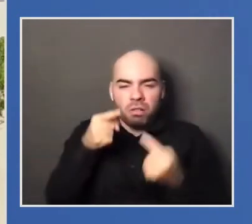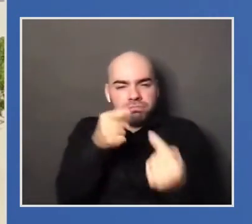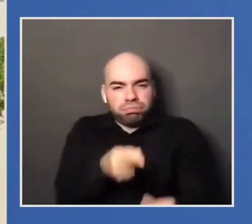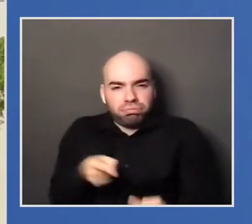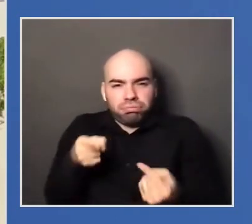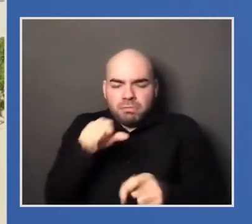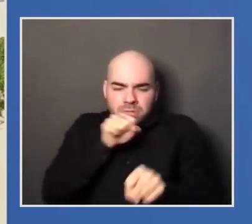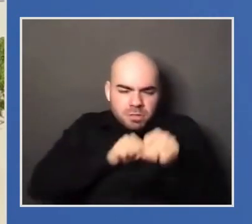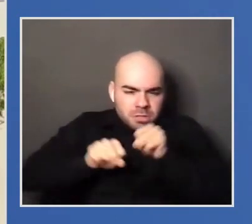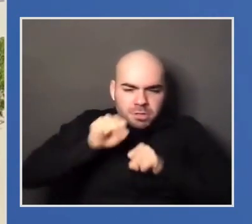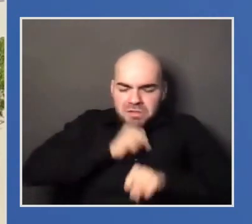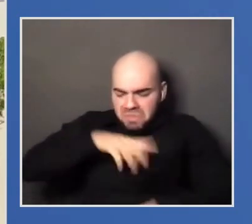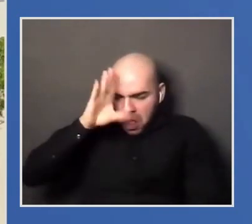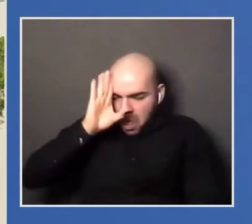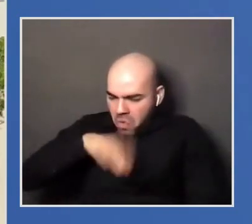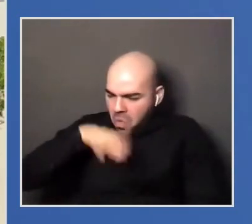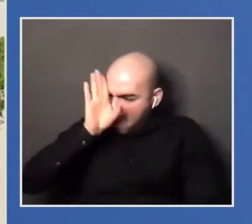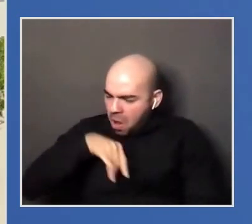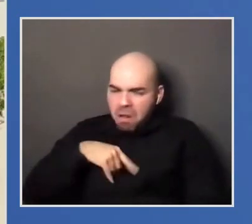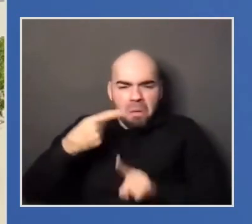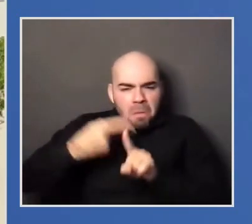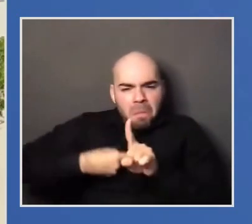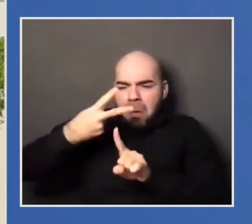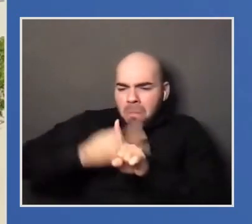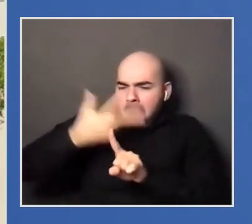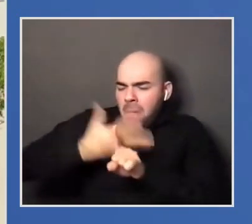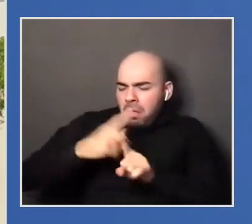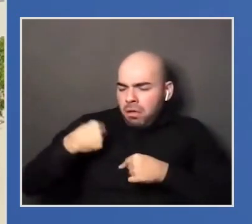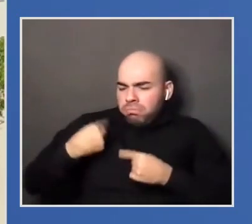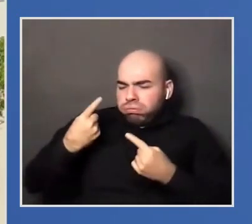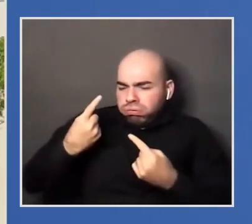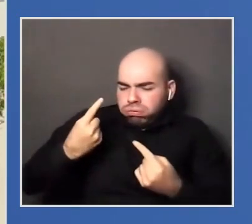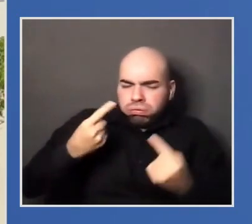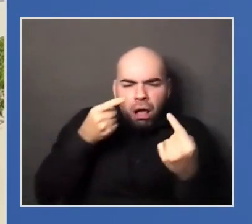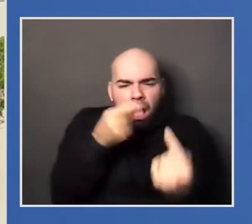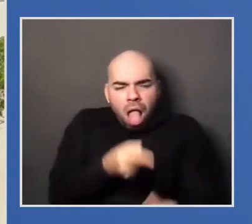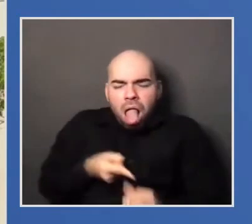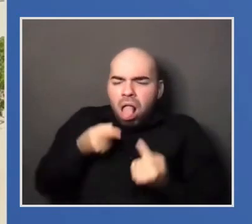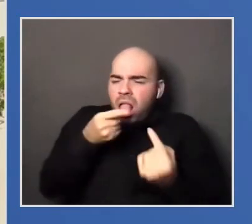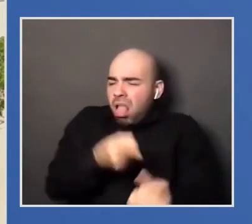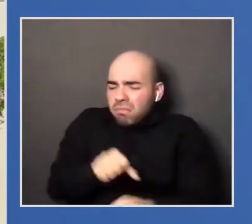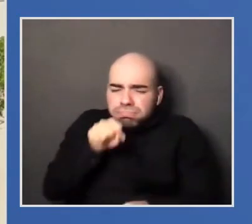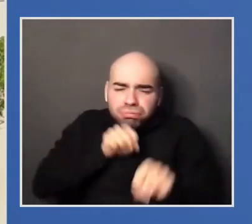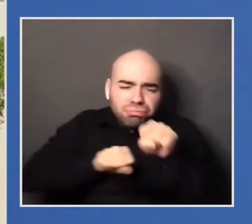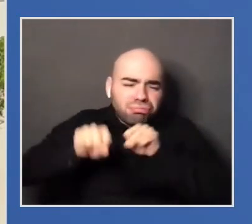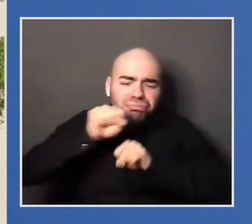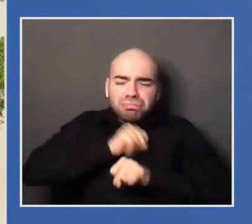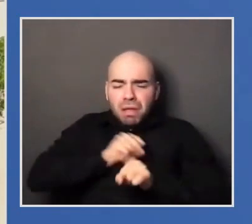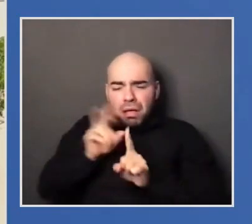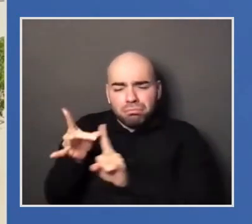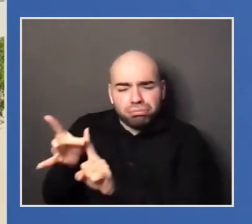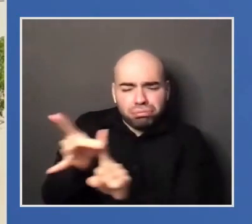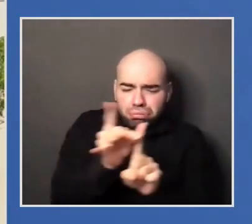ABOUT? WE KNOW THAT WE HAVE GOT TO DO SOMETHING ABOUT IT.